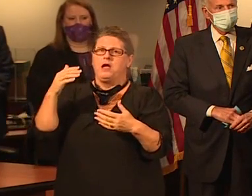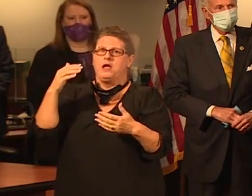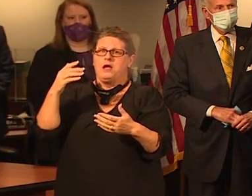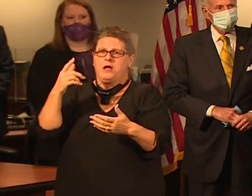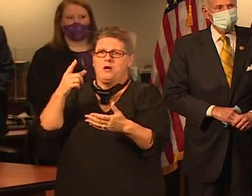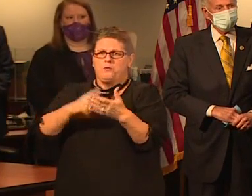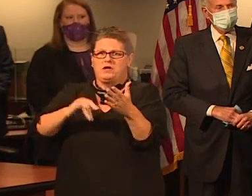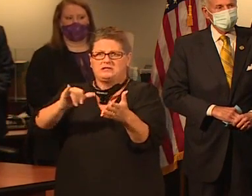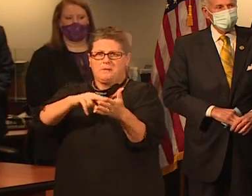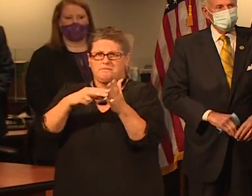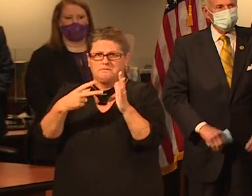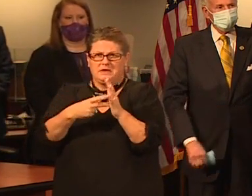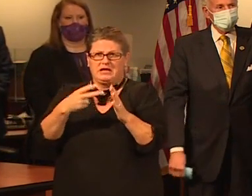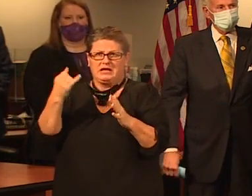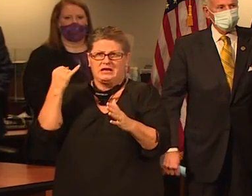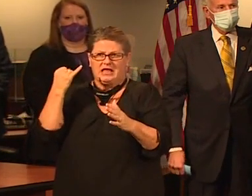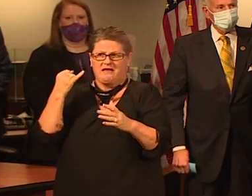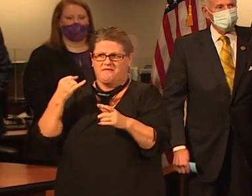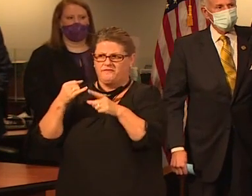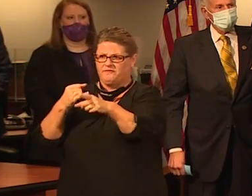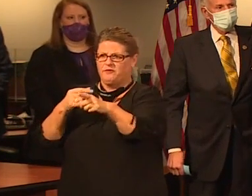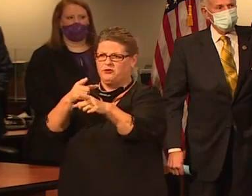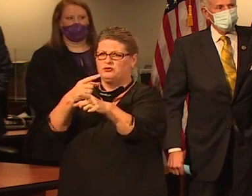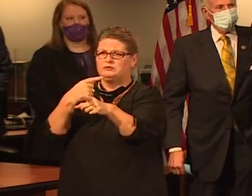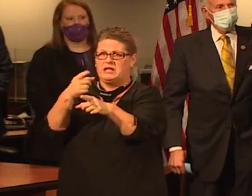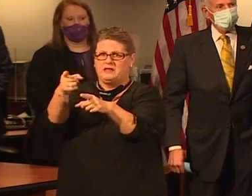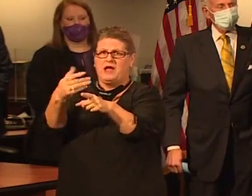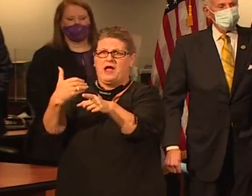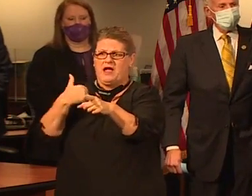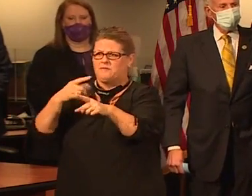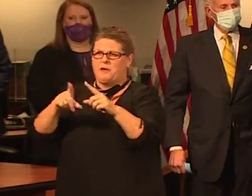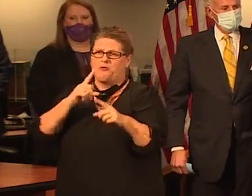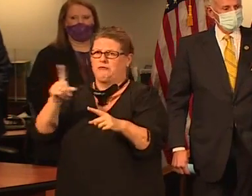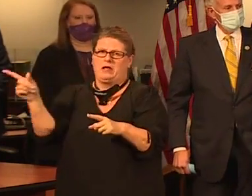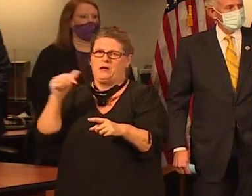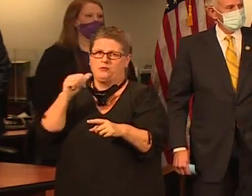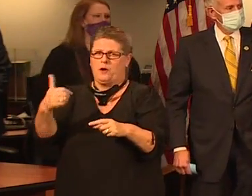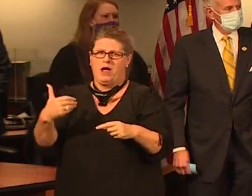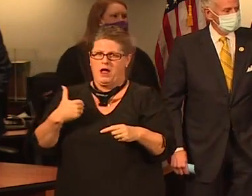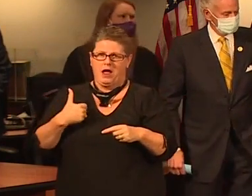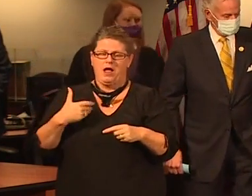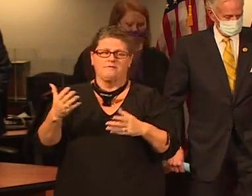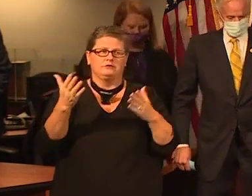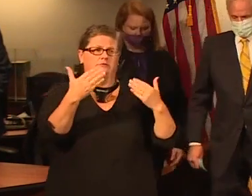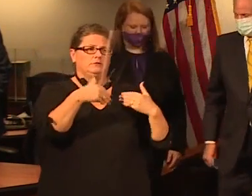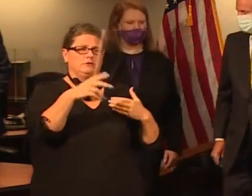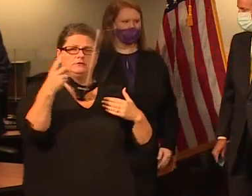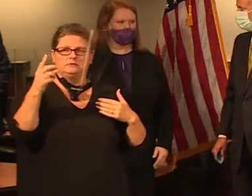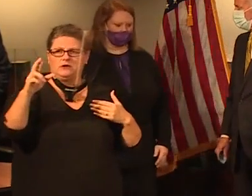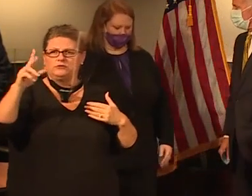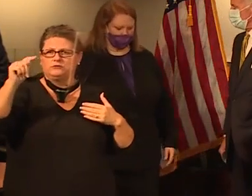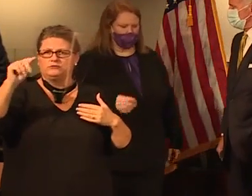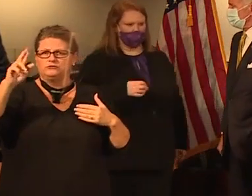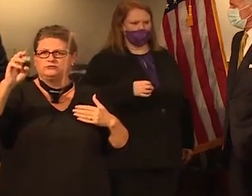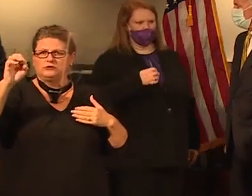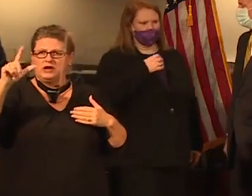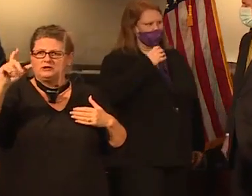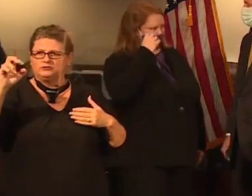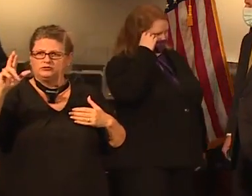Reporter: WHAT ARE YOU DOING TO THE LOVED ONES WHO NEVER TESTED FOR COVID BUT SHOWED UP.